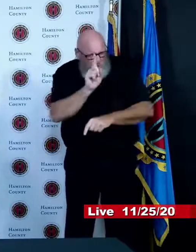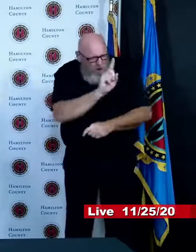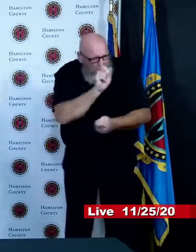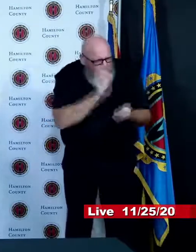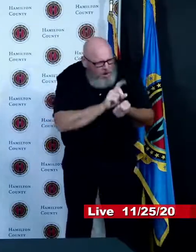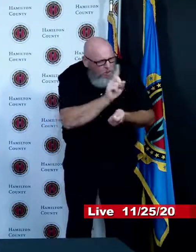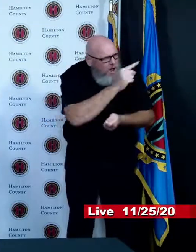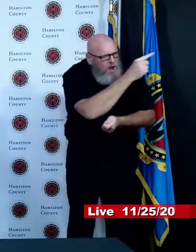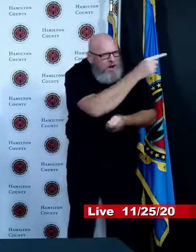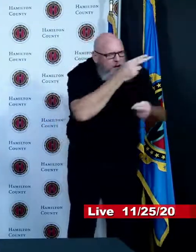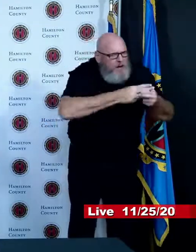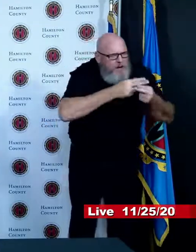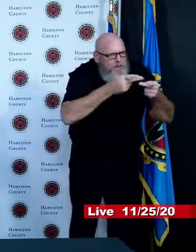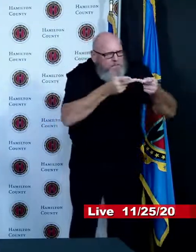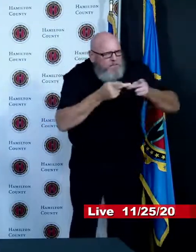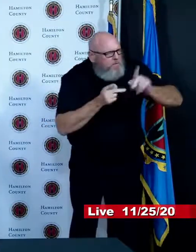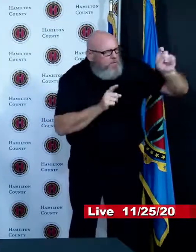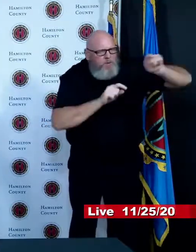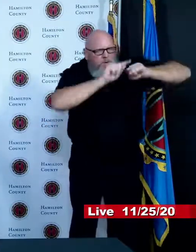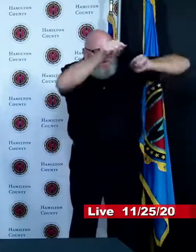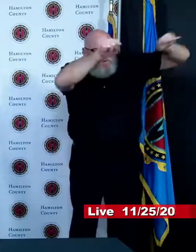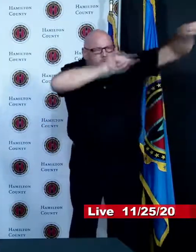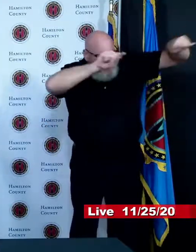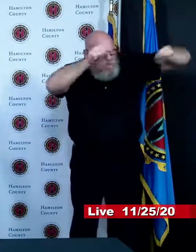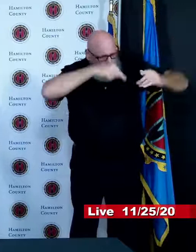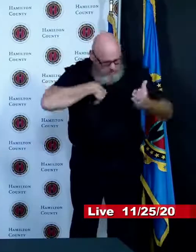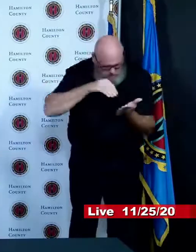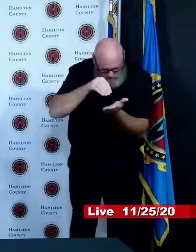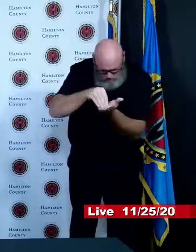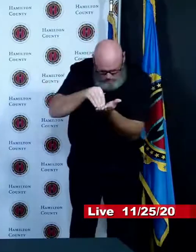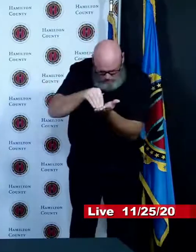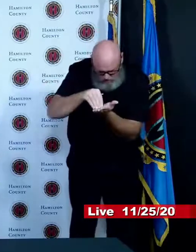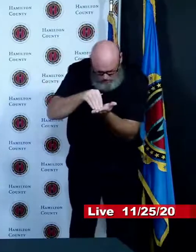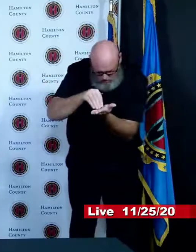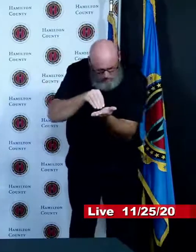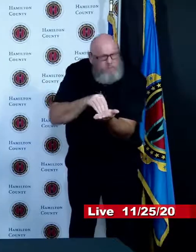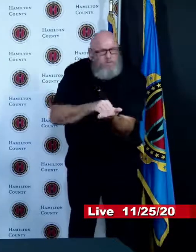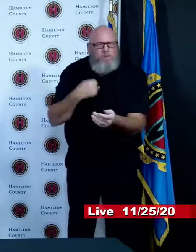within that 48 hour period prior to their symptoms starting or if they're asymptomatic their test